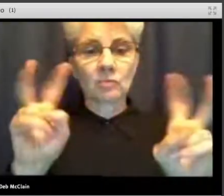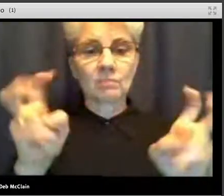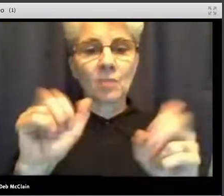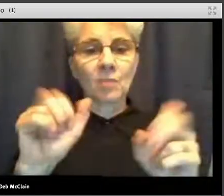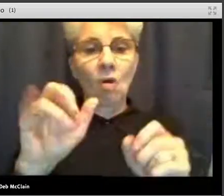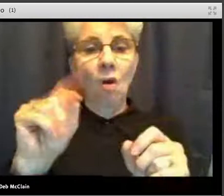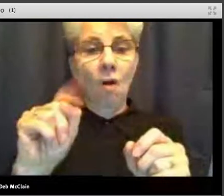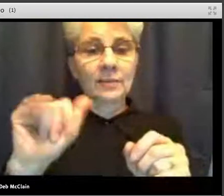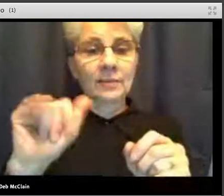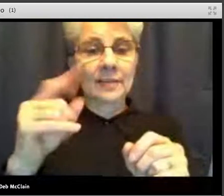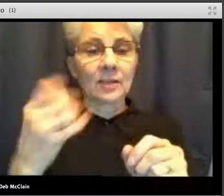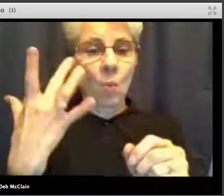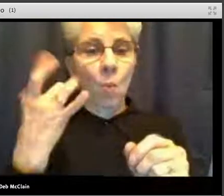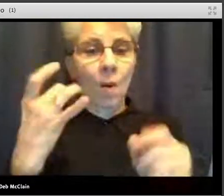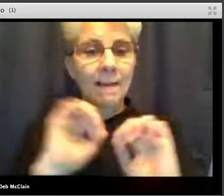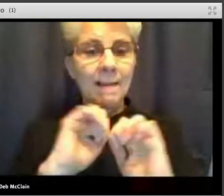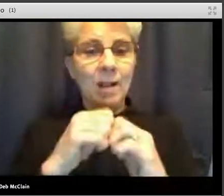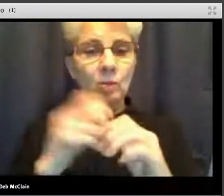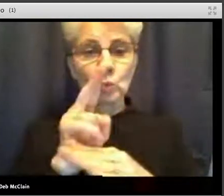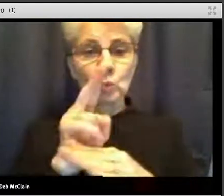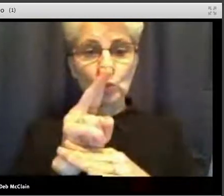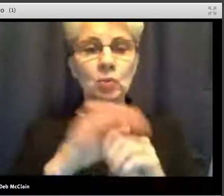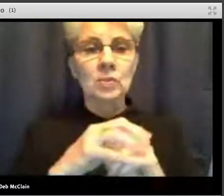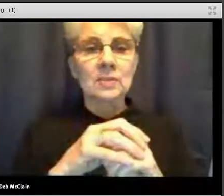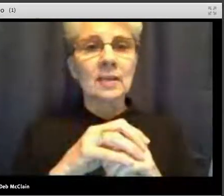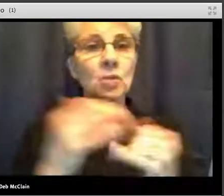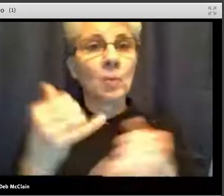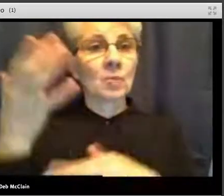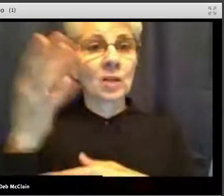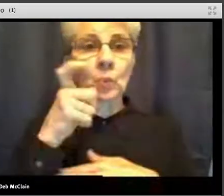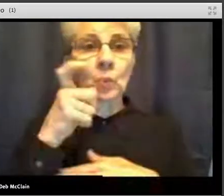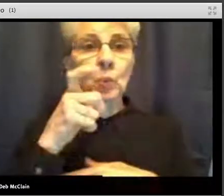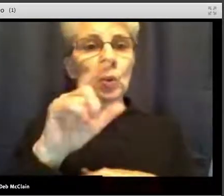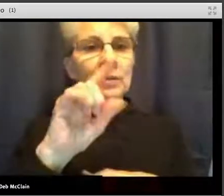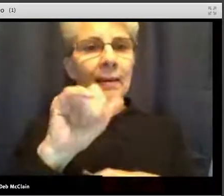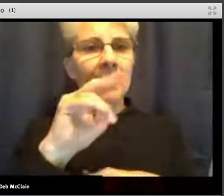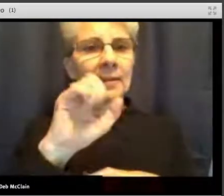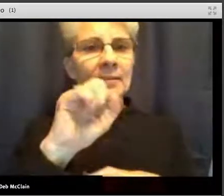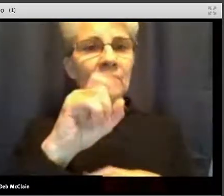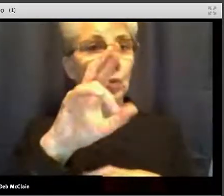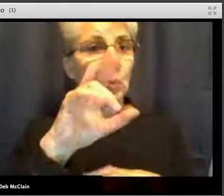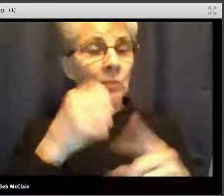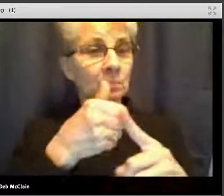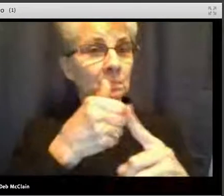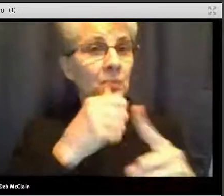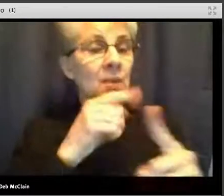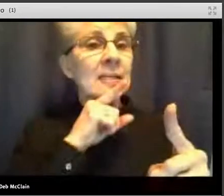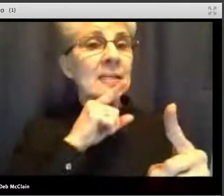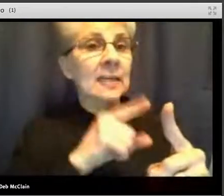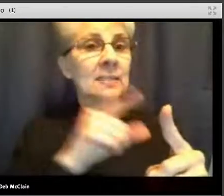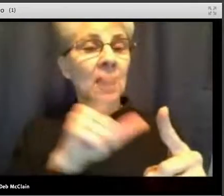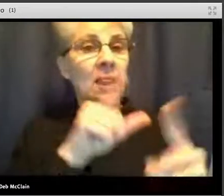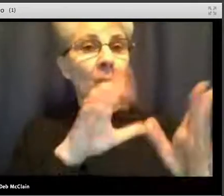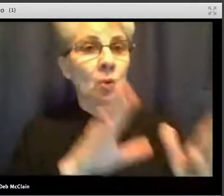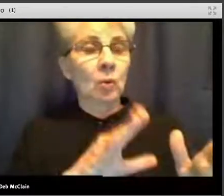"Alt Tags and Why and How to Use Them, and today's presenter, Diana Silveira. Diana Silveira is a librarian